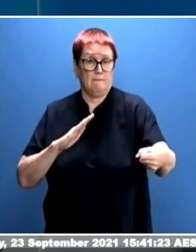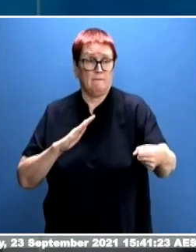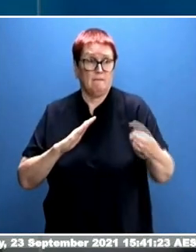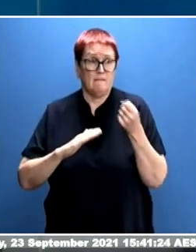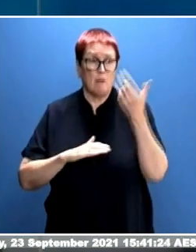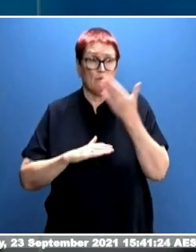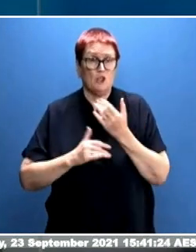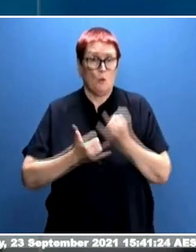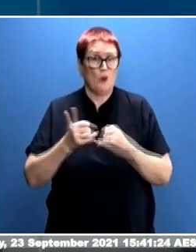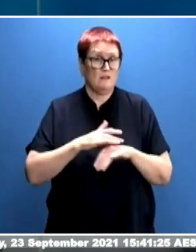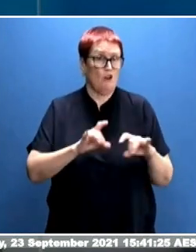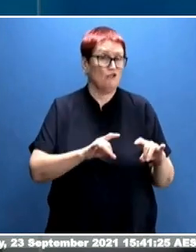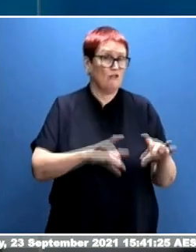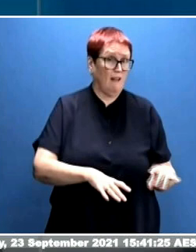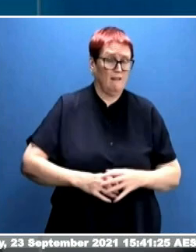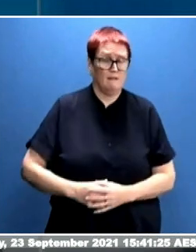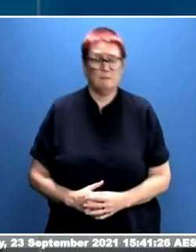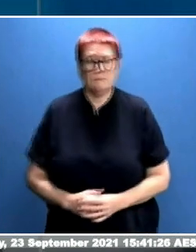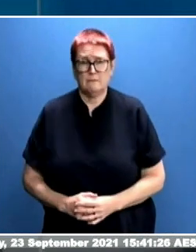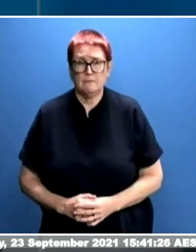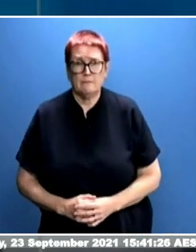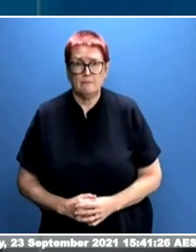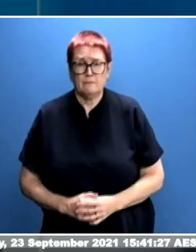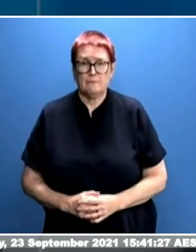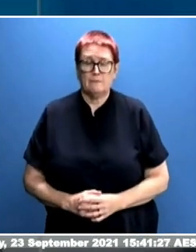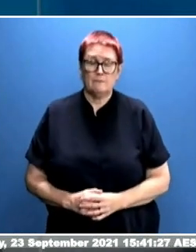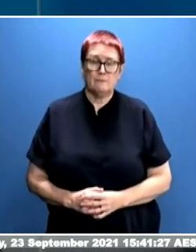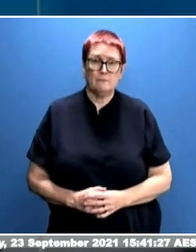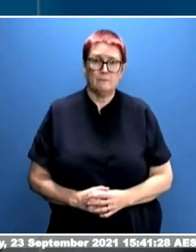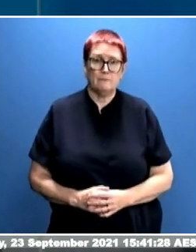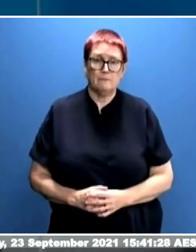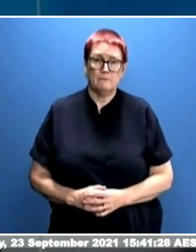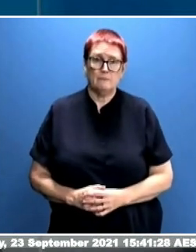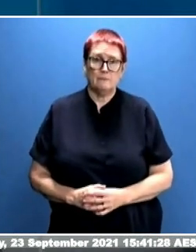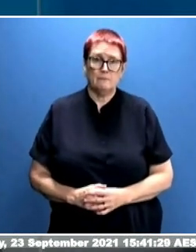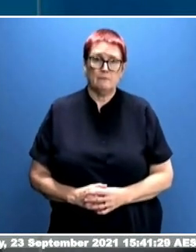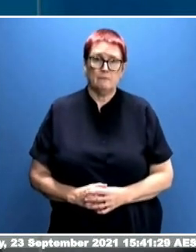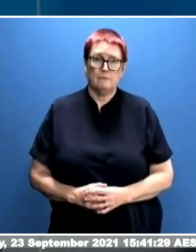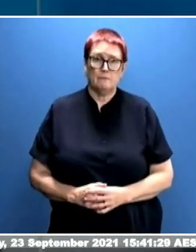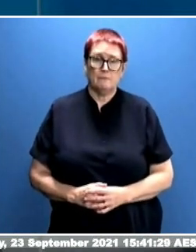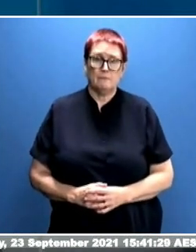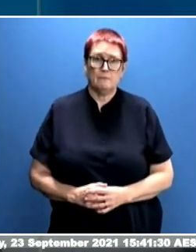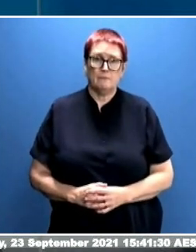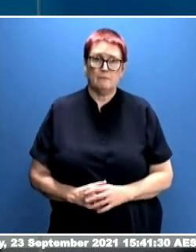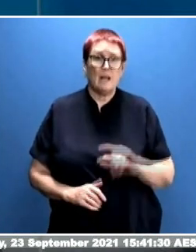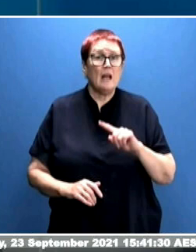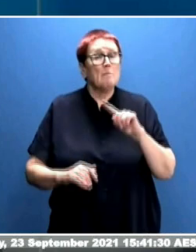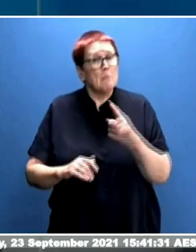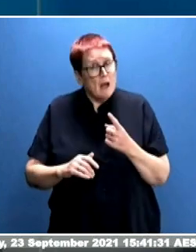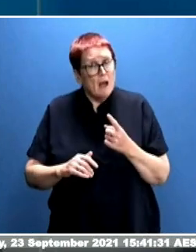we also have the lowest proportion of our Aboriginal population in out-of-home care in the country.